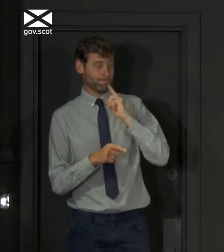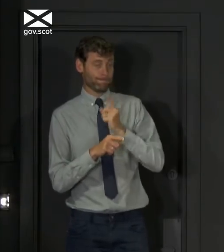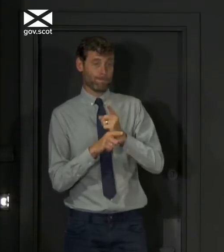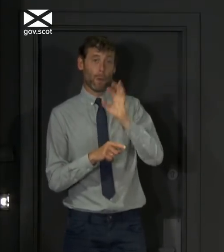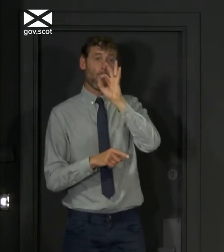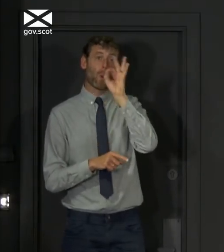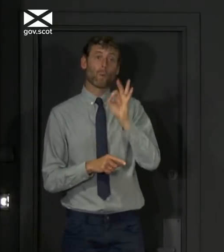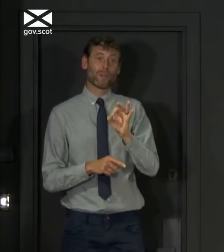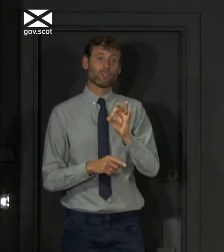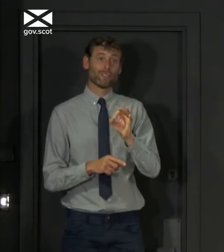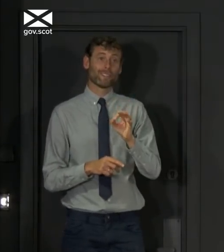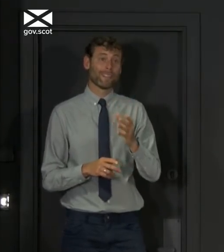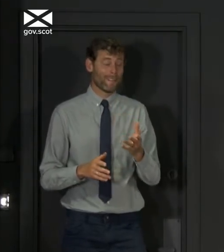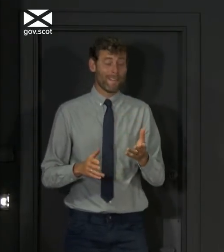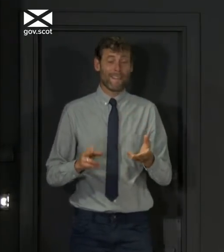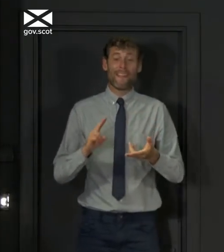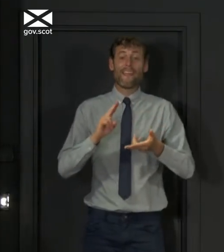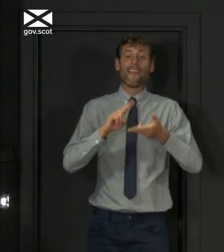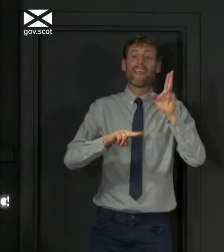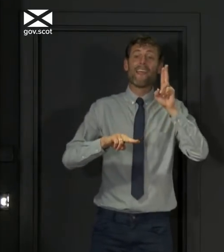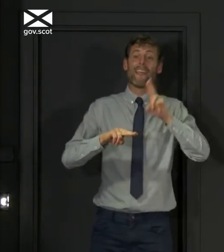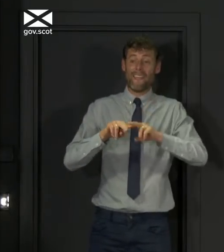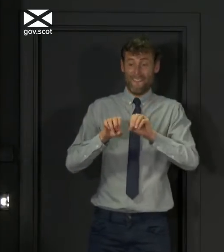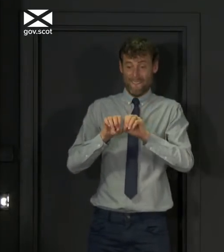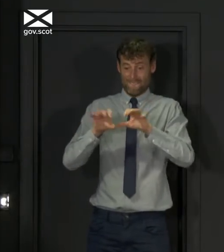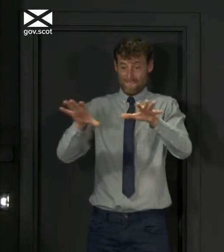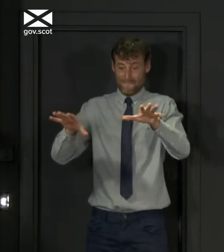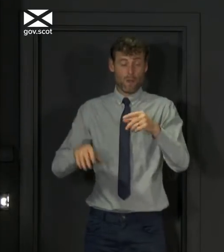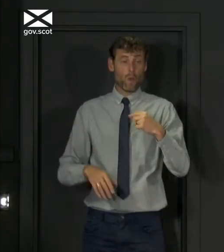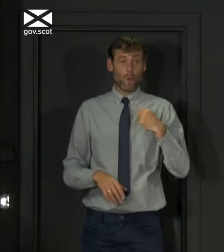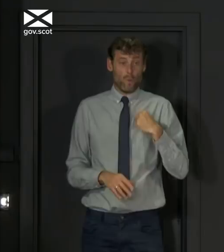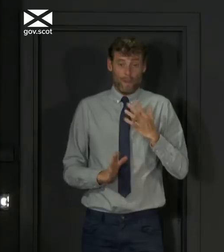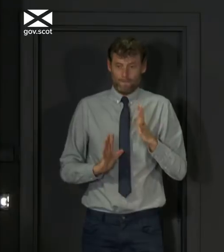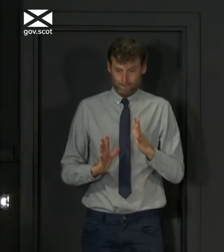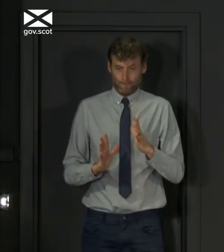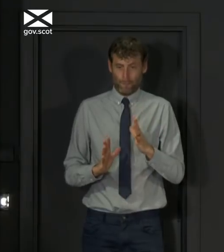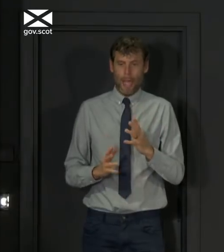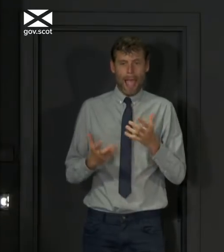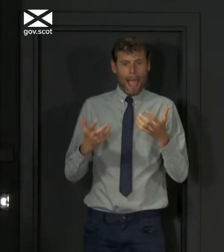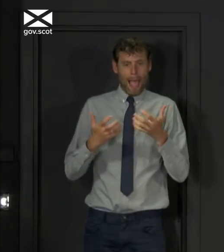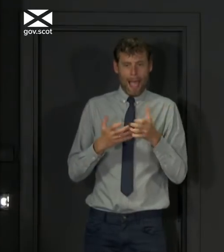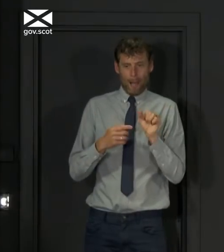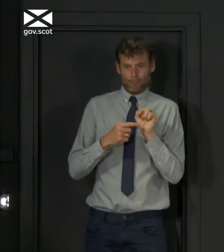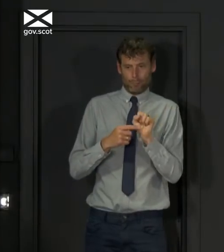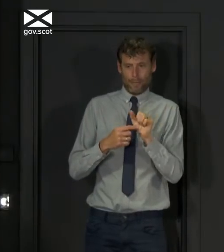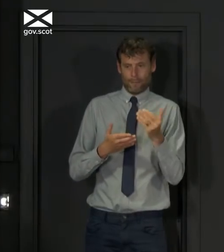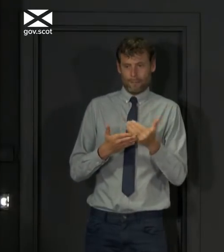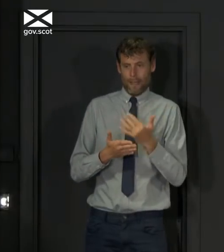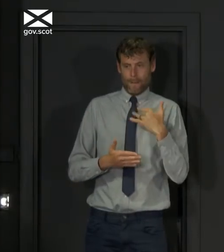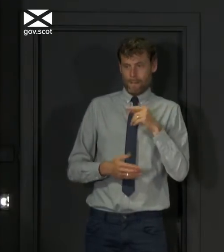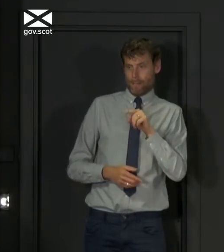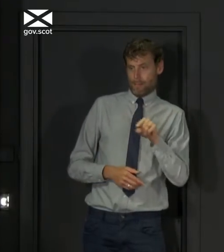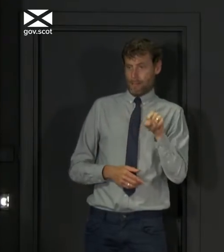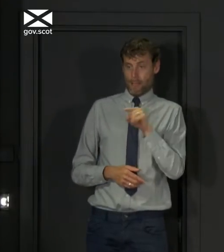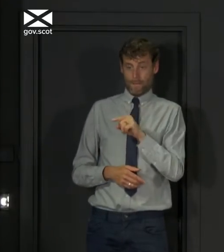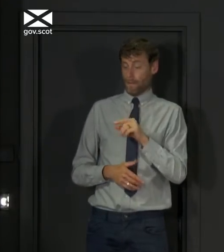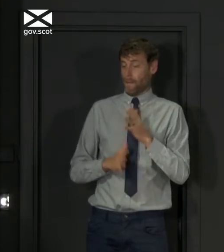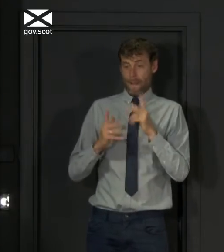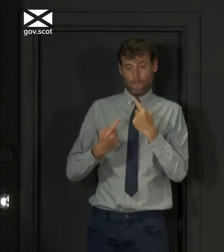question, we'll have to take the whatever steps we think are necessary to protect people as best we can in care homes. This isn't a criticism of the question incidentally, but